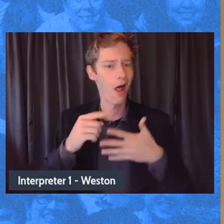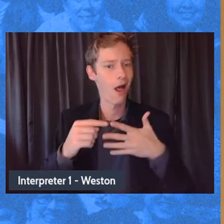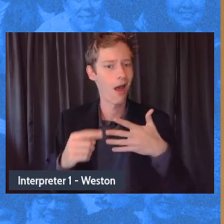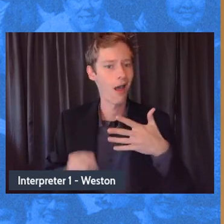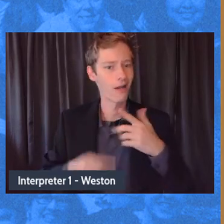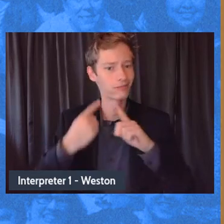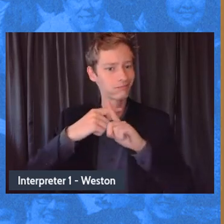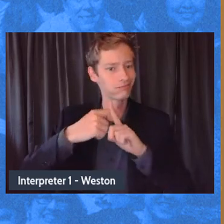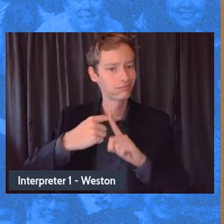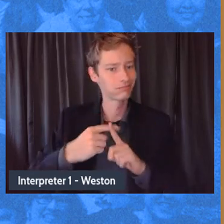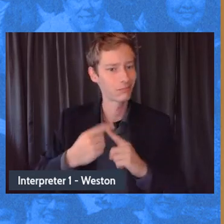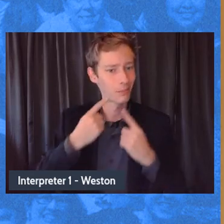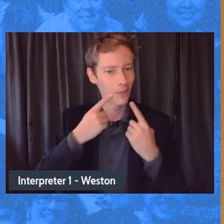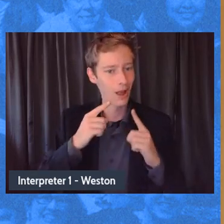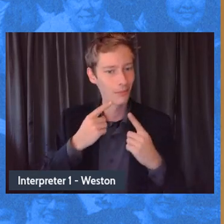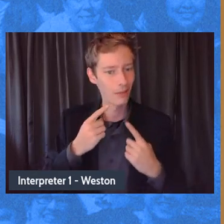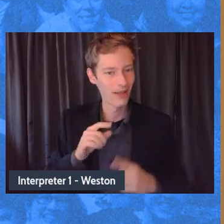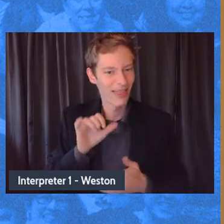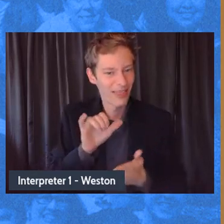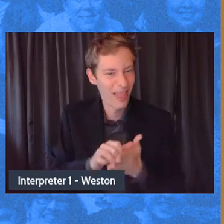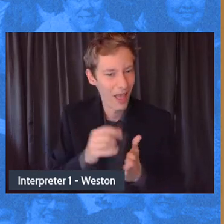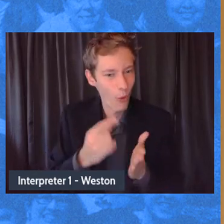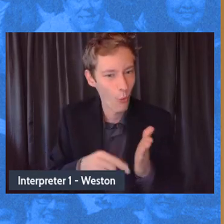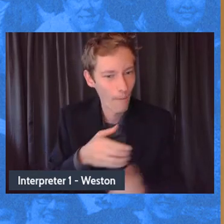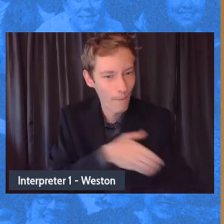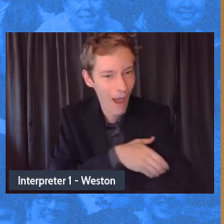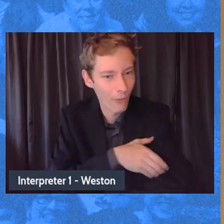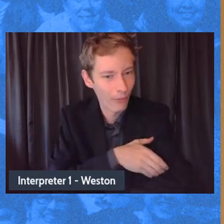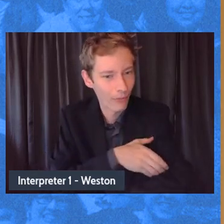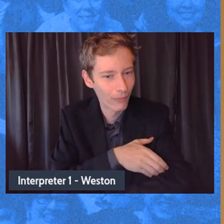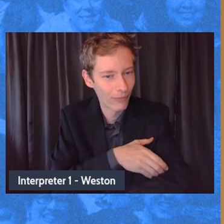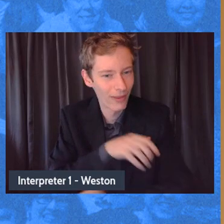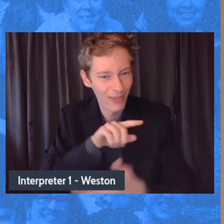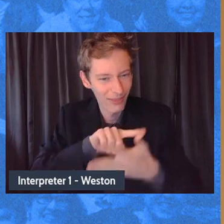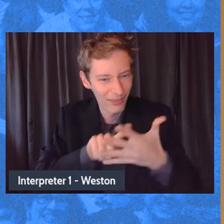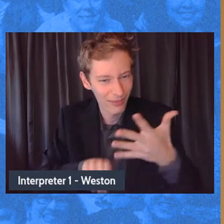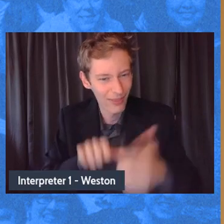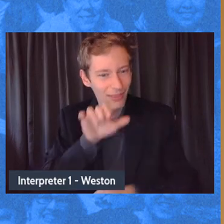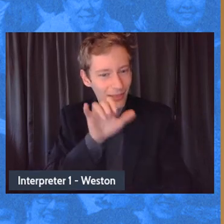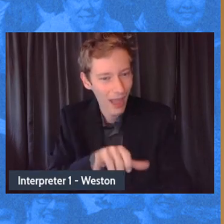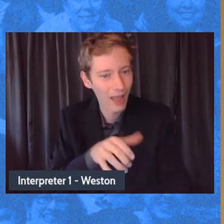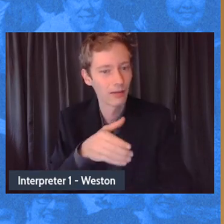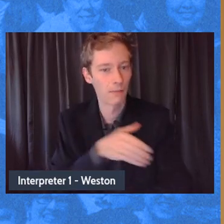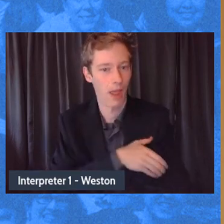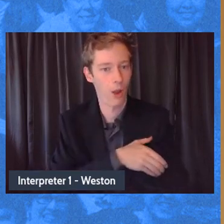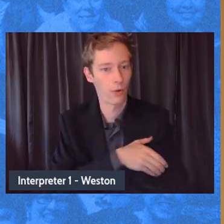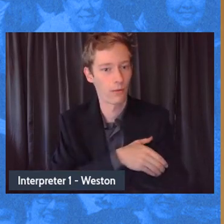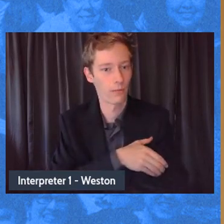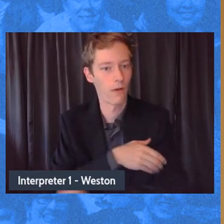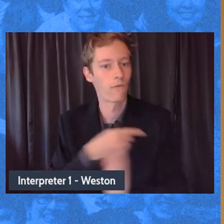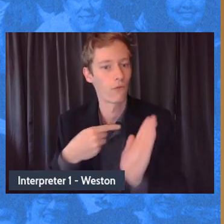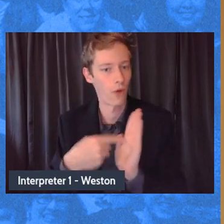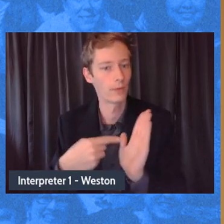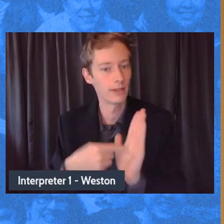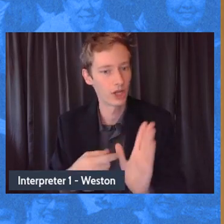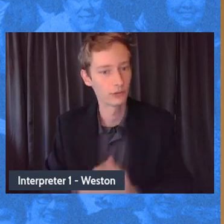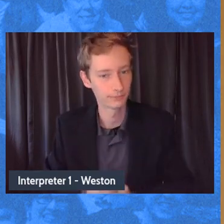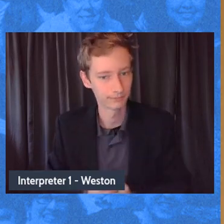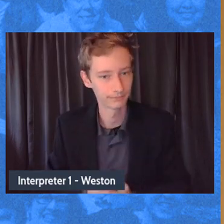The power, this is that power of representation. So for everyone watching today knows that our governments